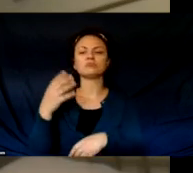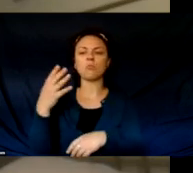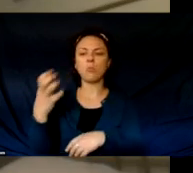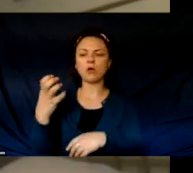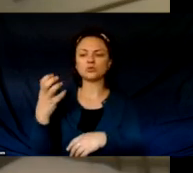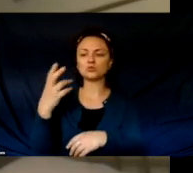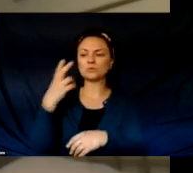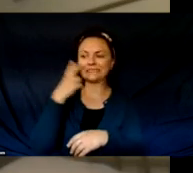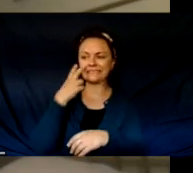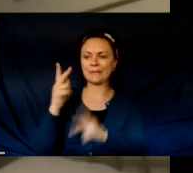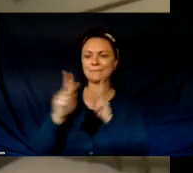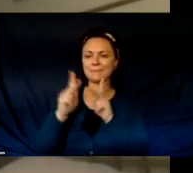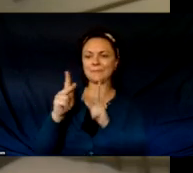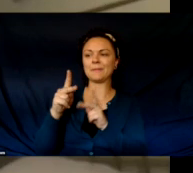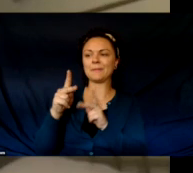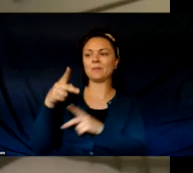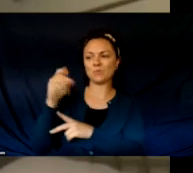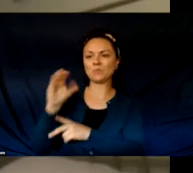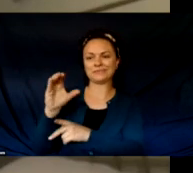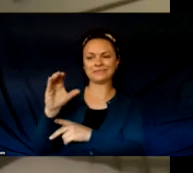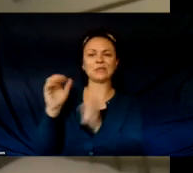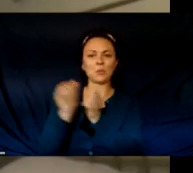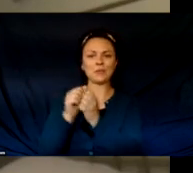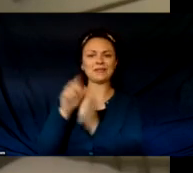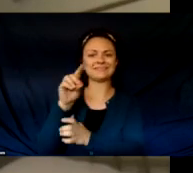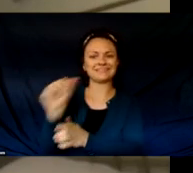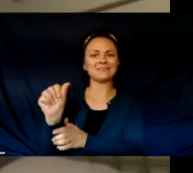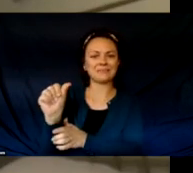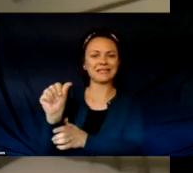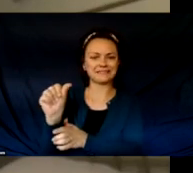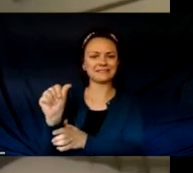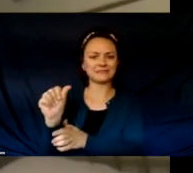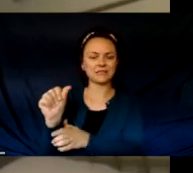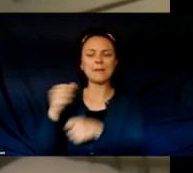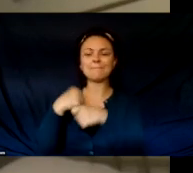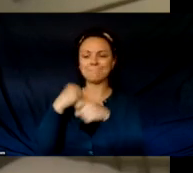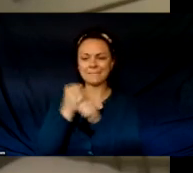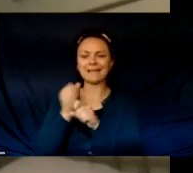with disabilities, and to make connections.